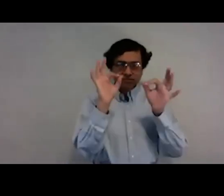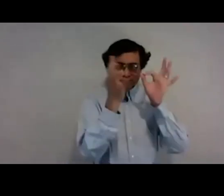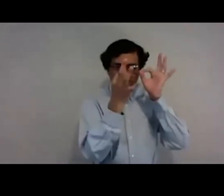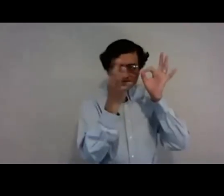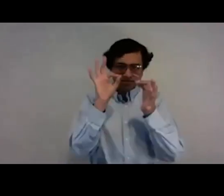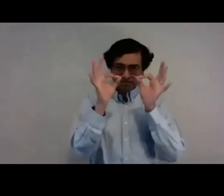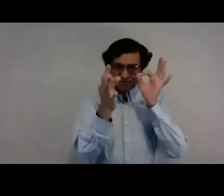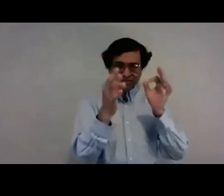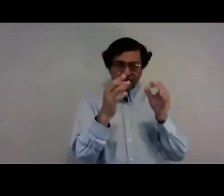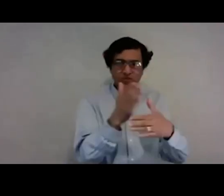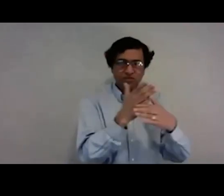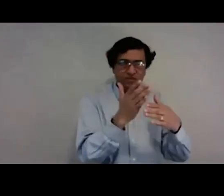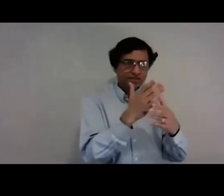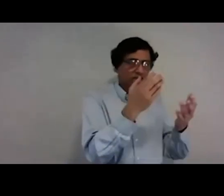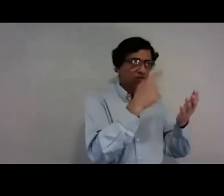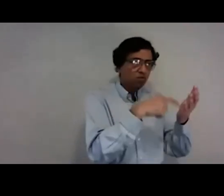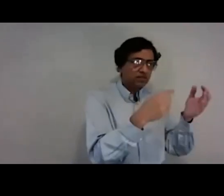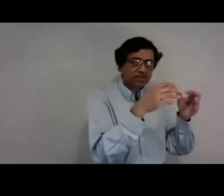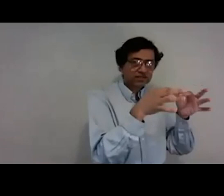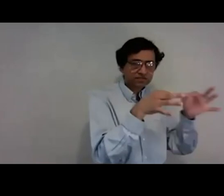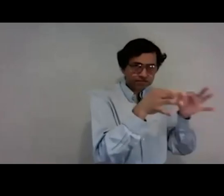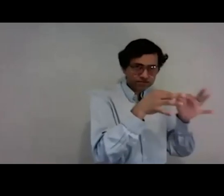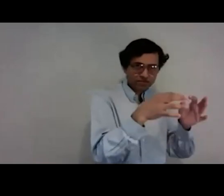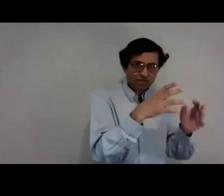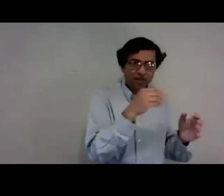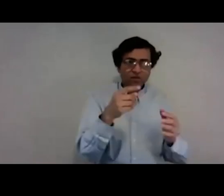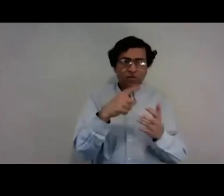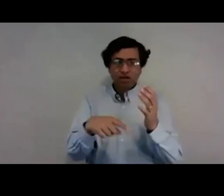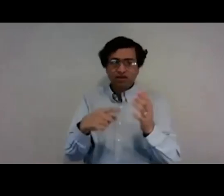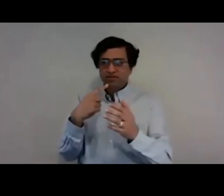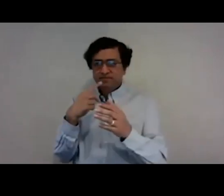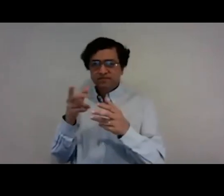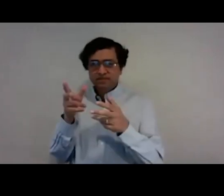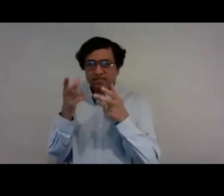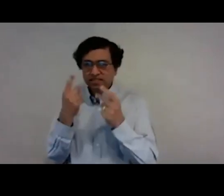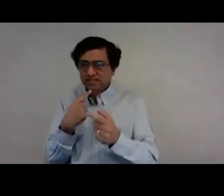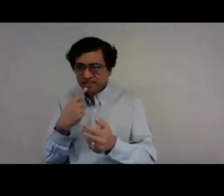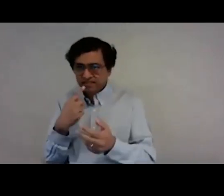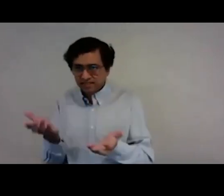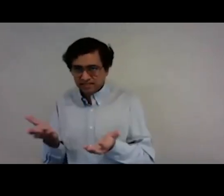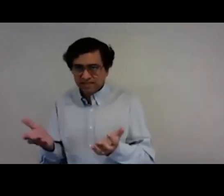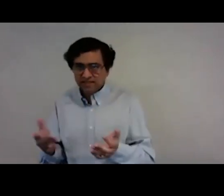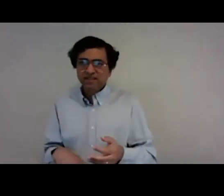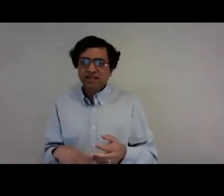There may be missed content due to multiple visual sources. In other words, if a student is looking at the